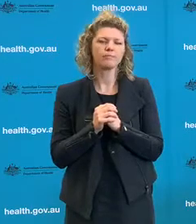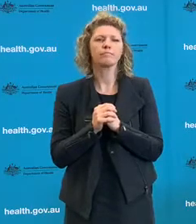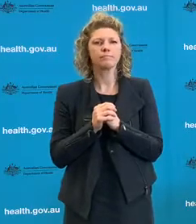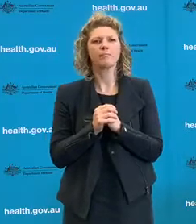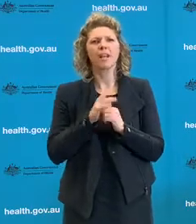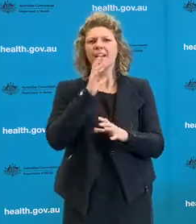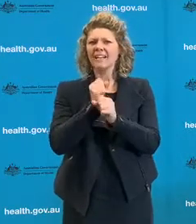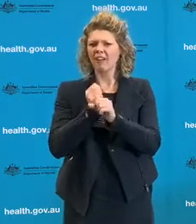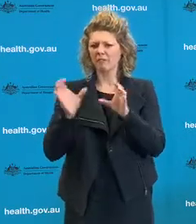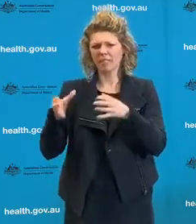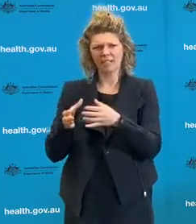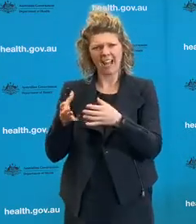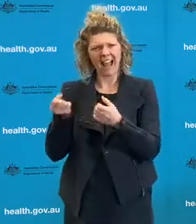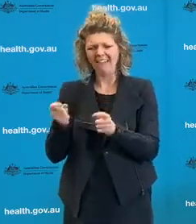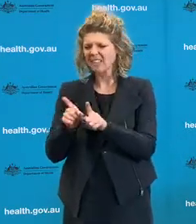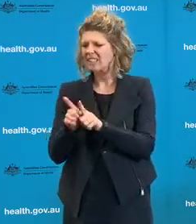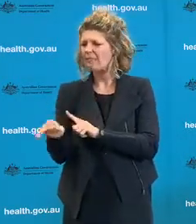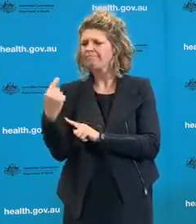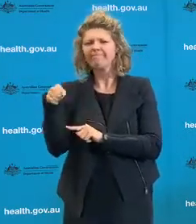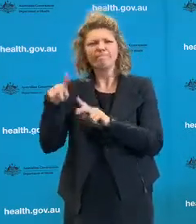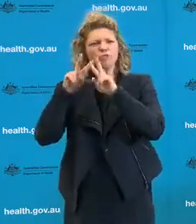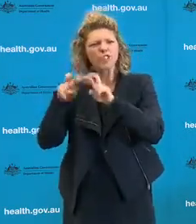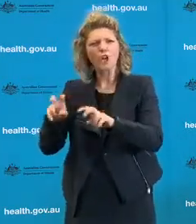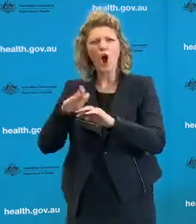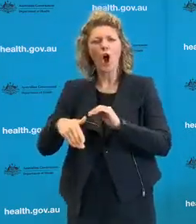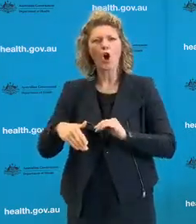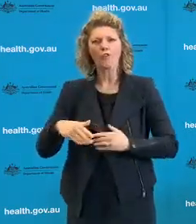average person's immune competency or resistance to the